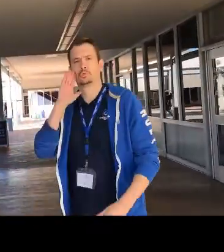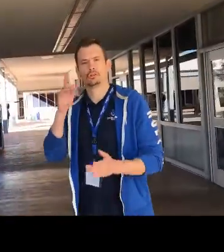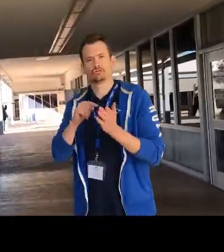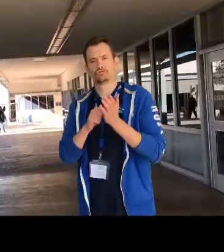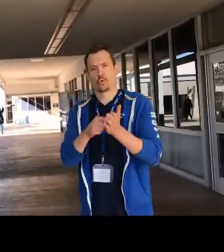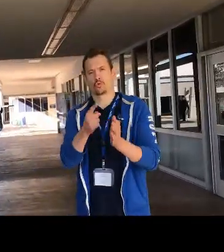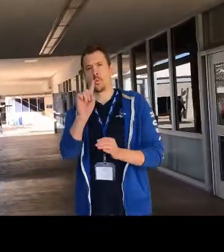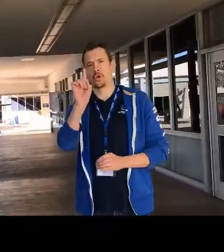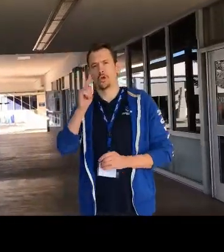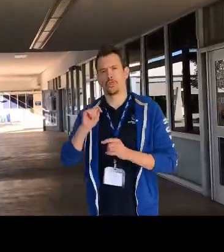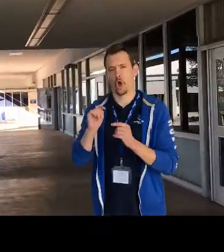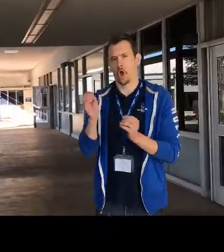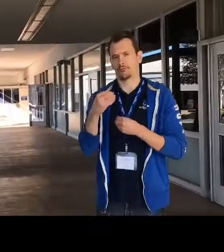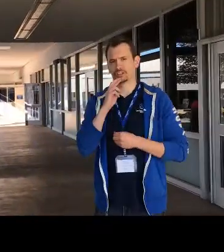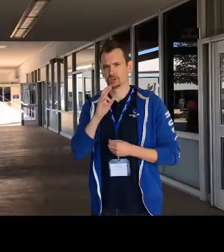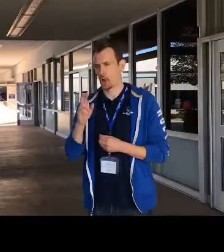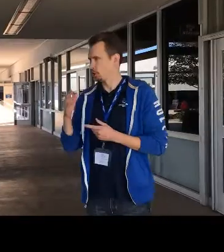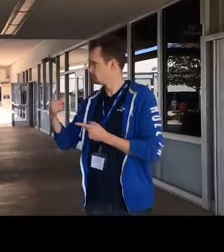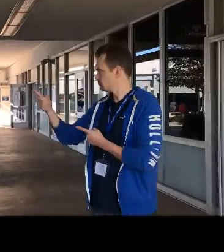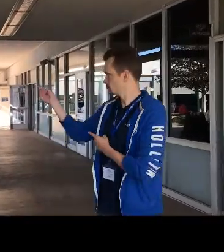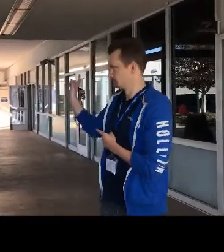We will show you where the offices are here.